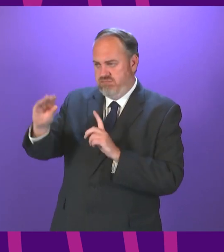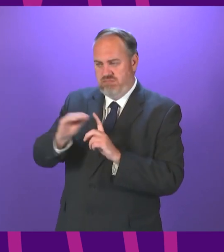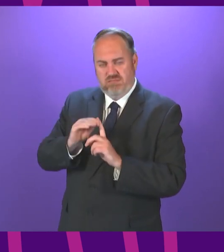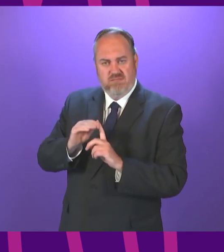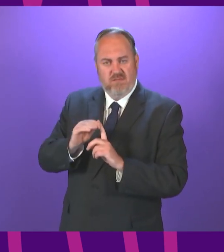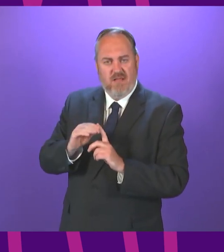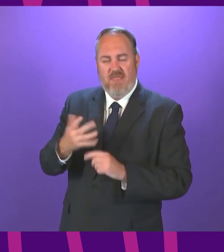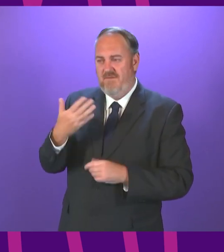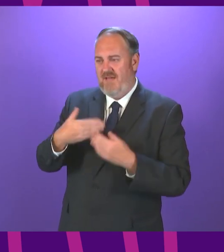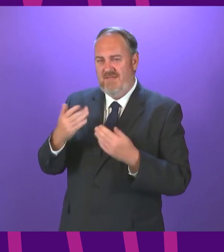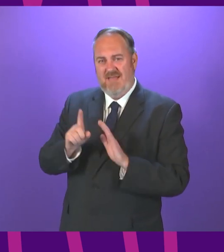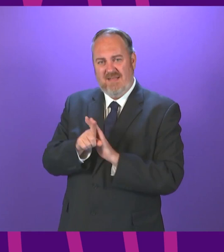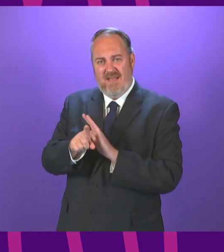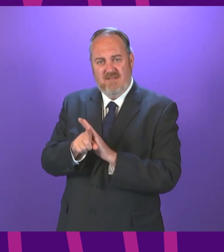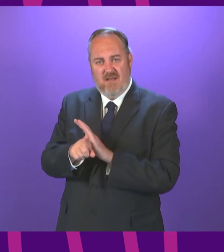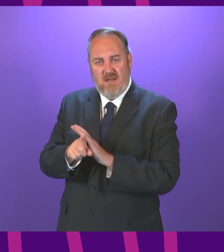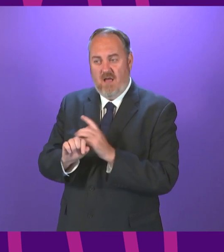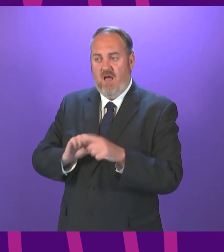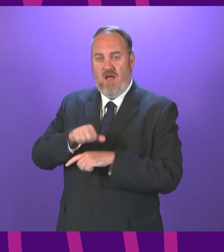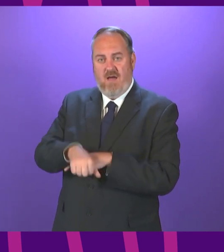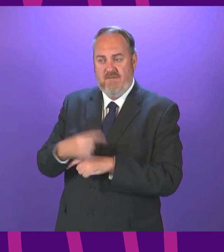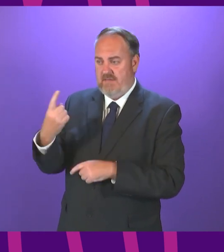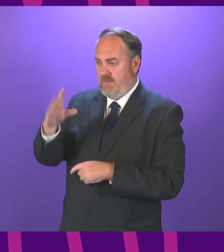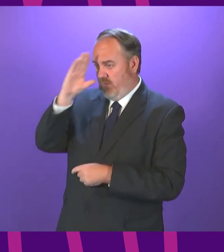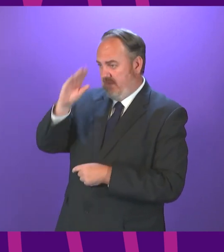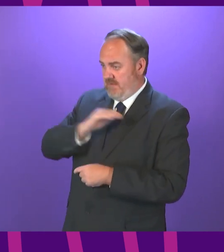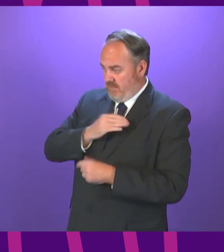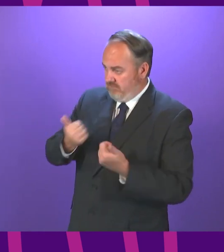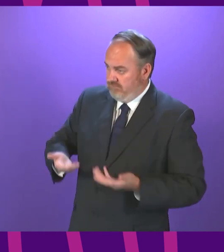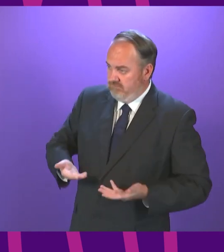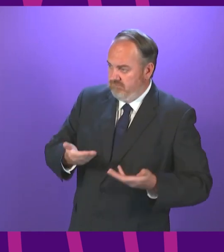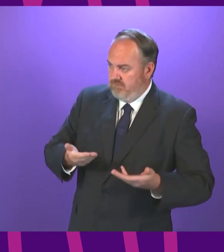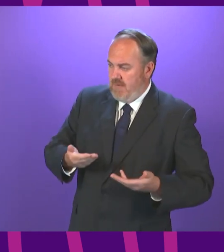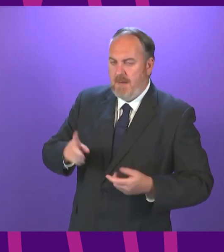the Government has U-turned on it. Can the First Minister say whether dancing outdoors